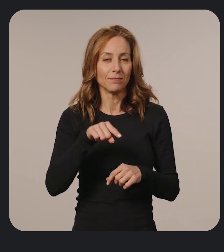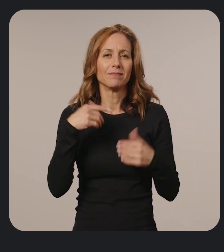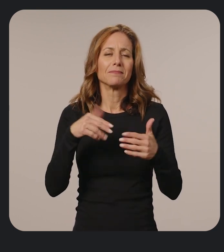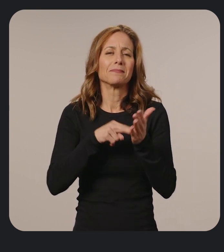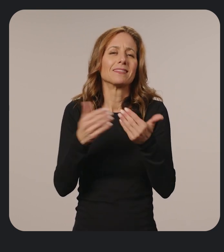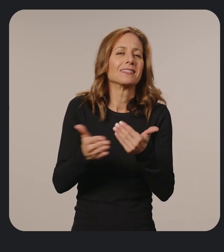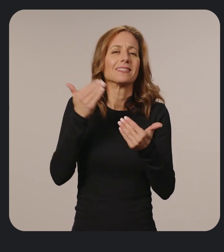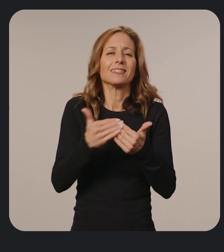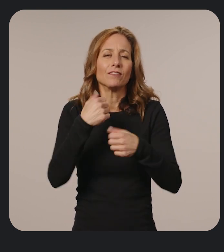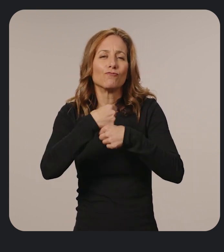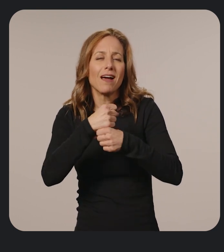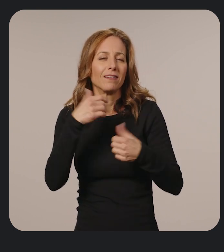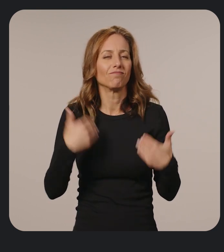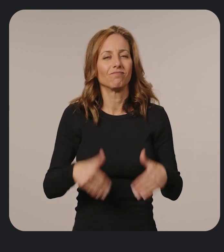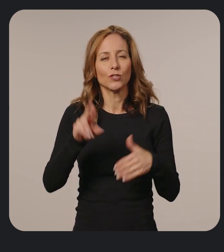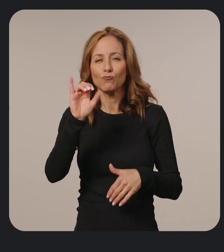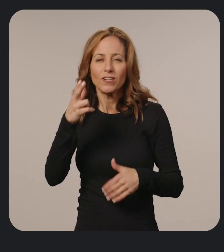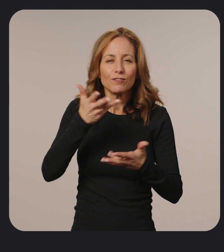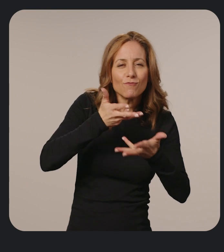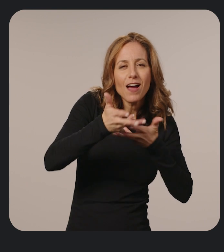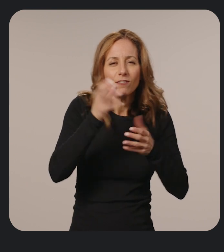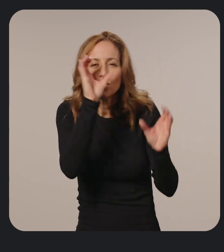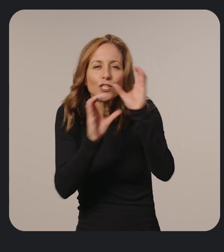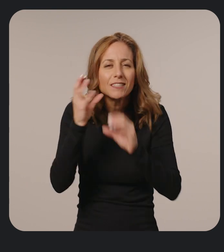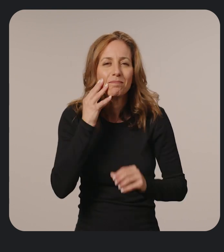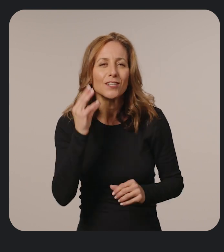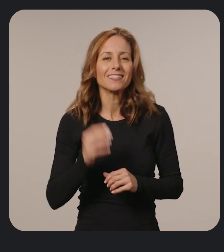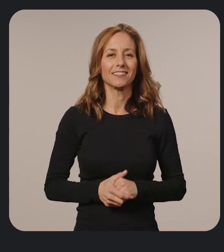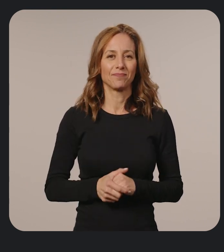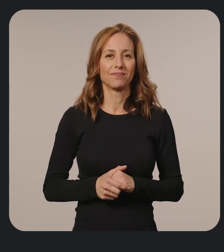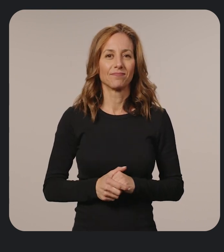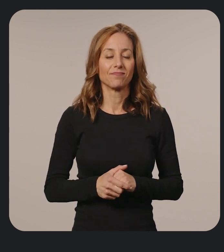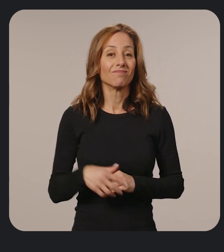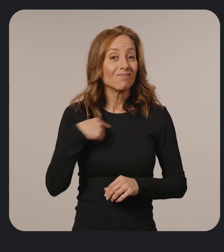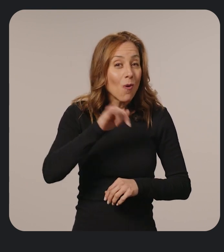which makes it really easy to create rich, interactive search experiences.